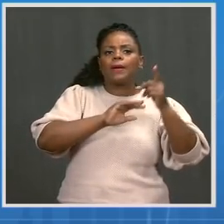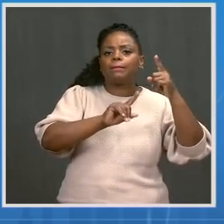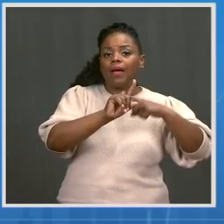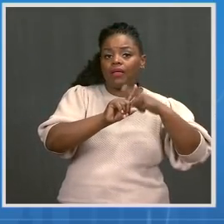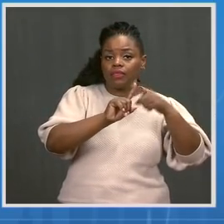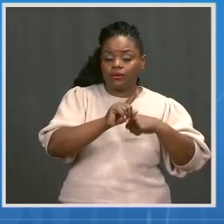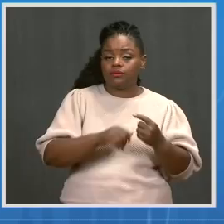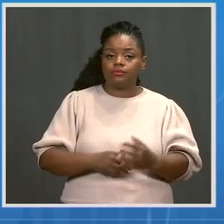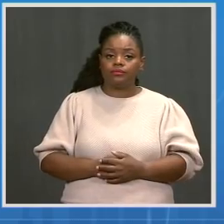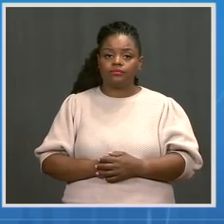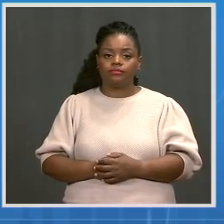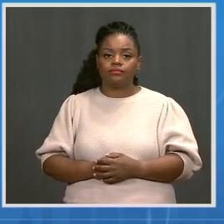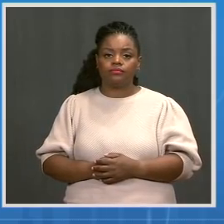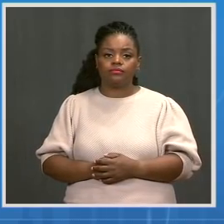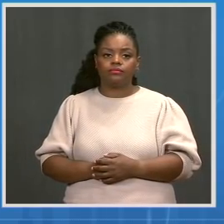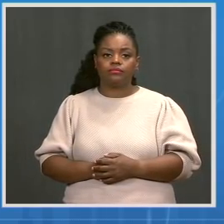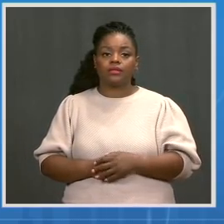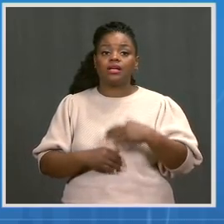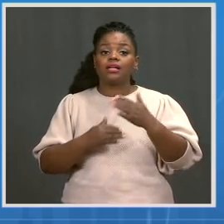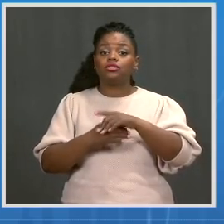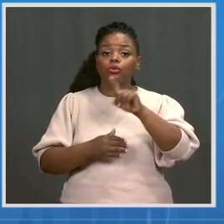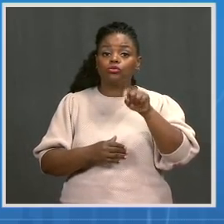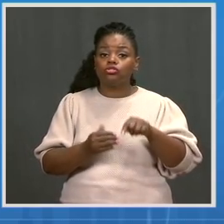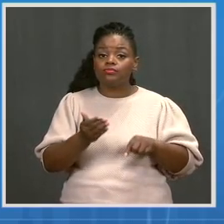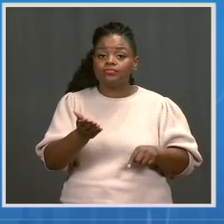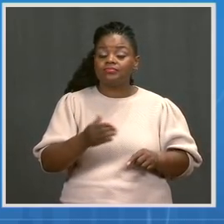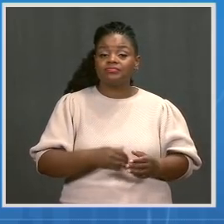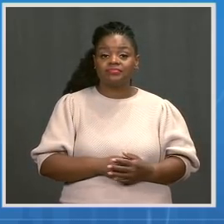Next question. Moderator: Kaitlan, CNN.